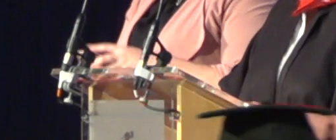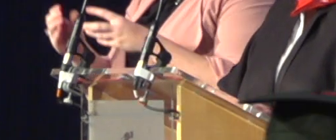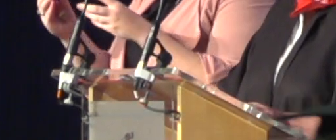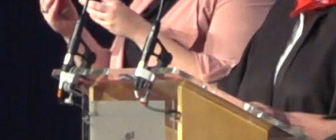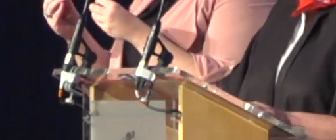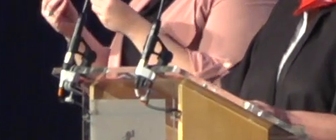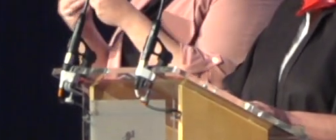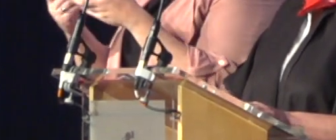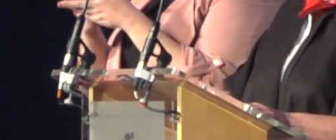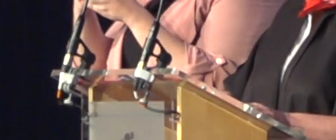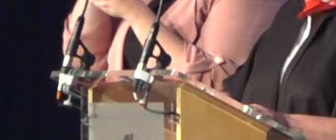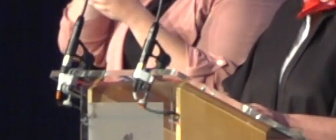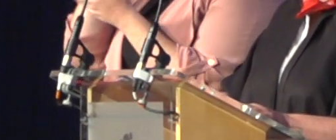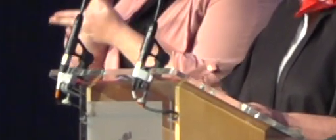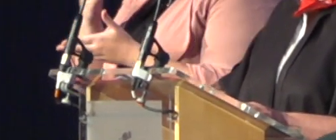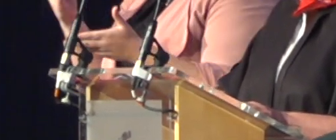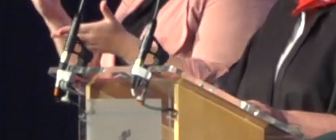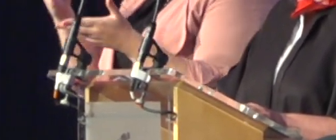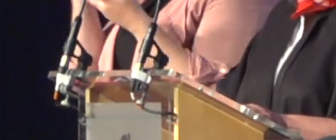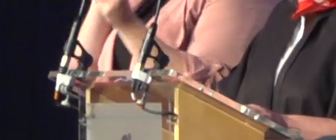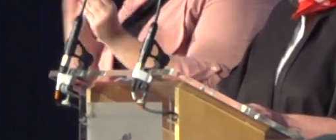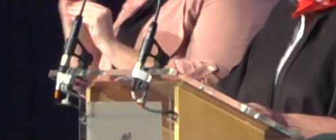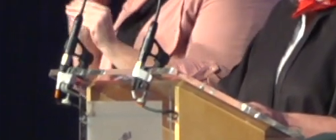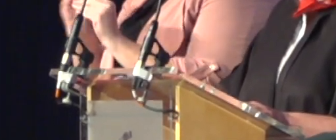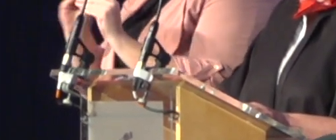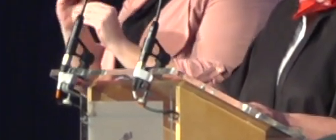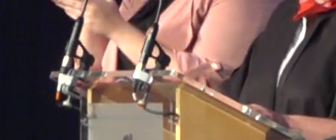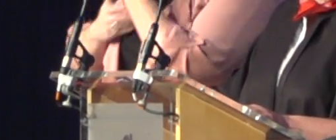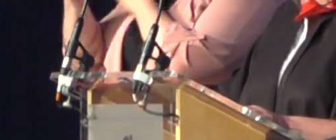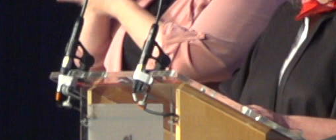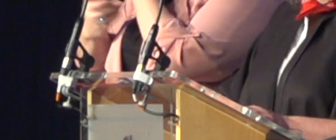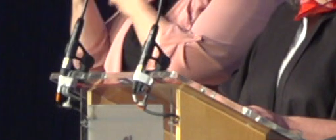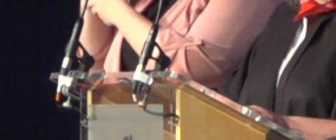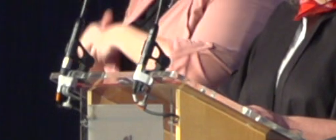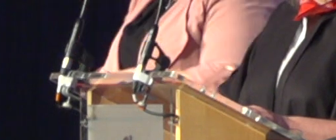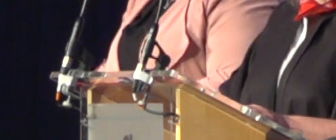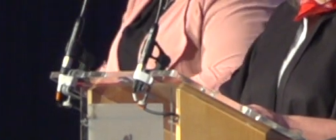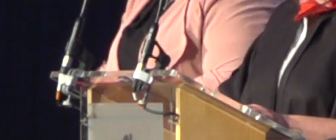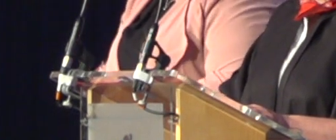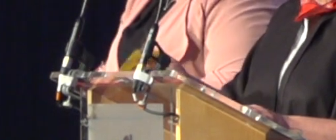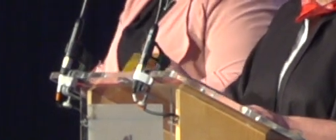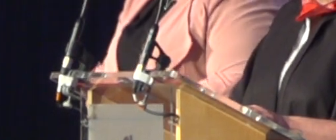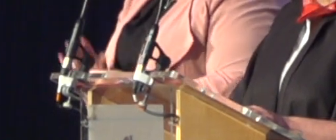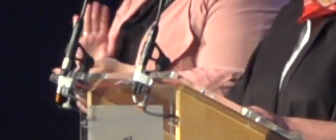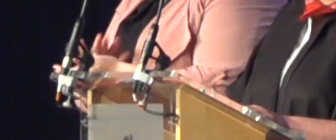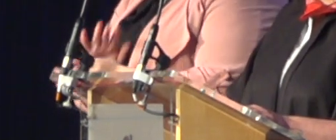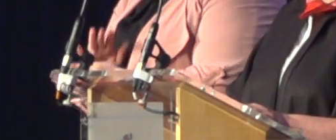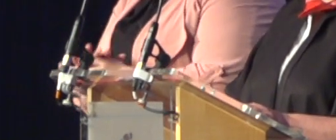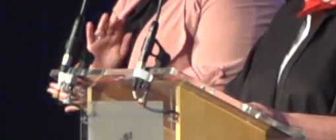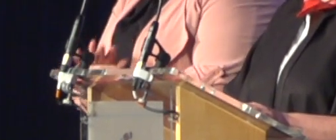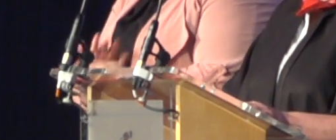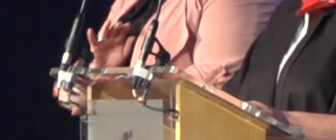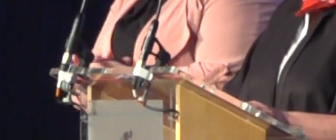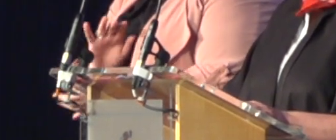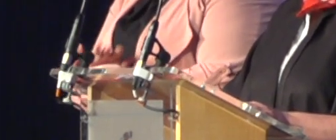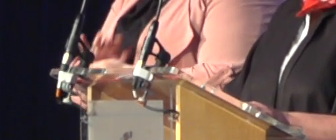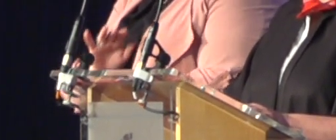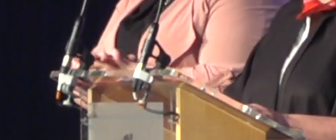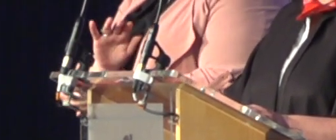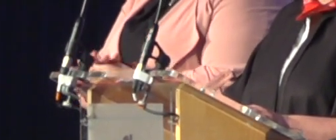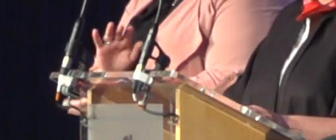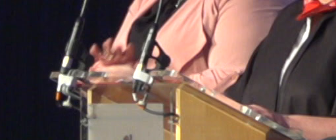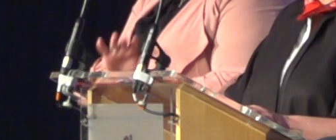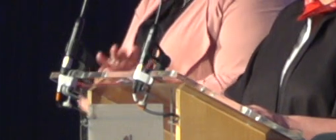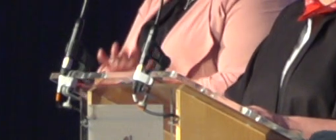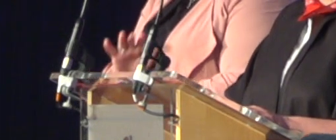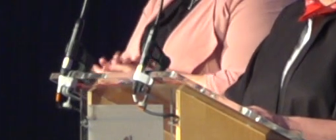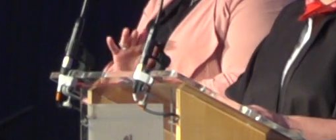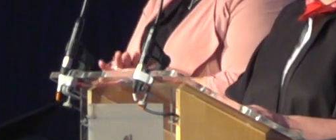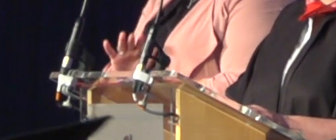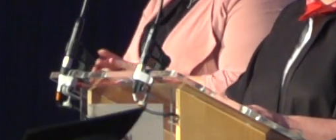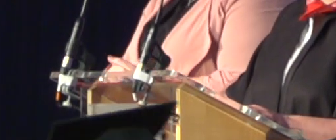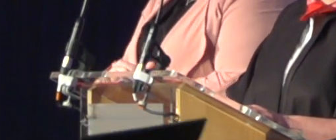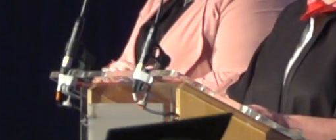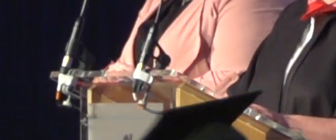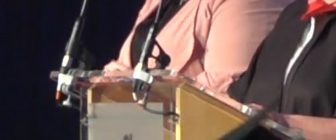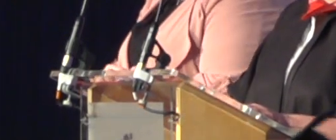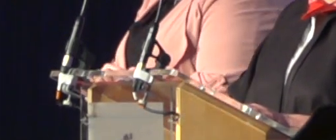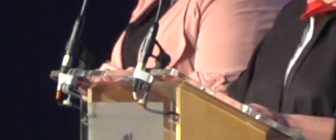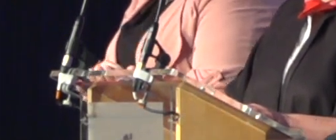Bachelor of Arts with Honours in Education and History